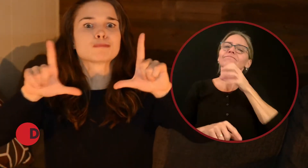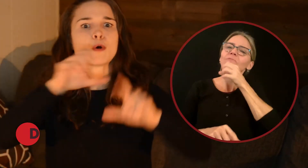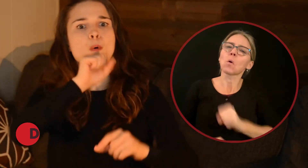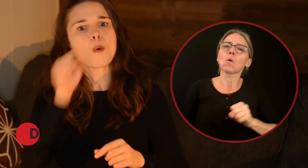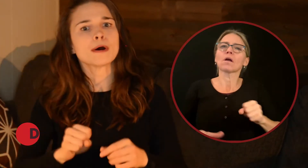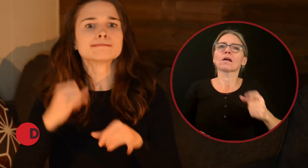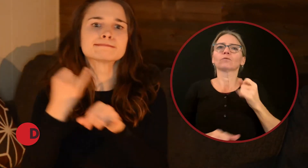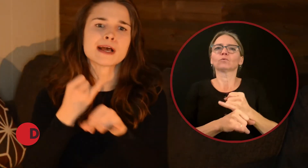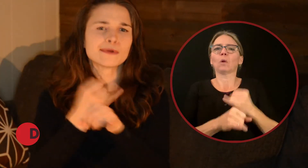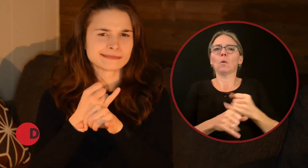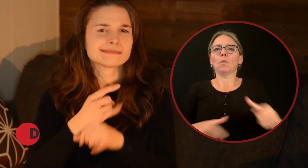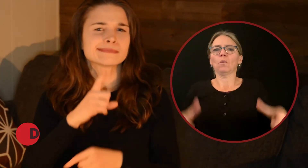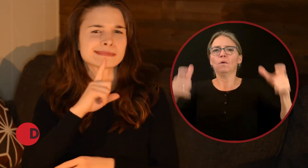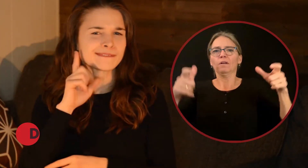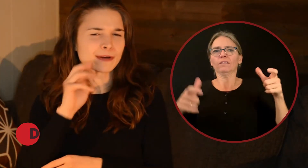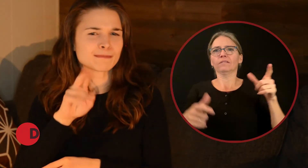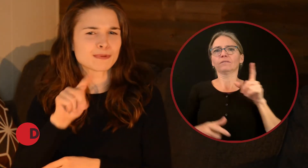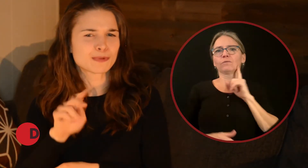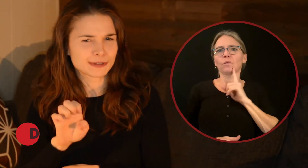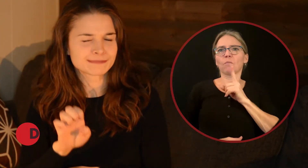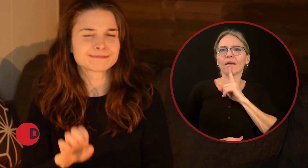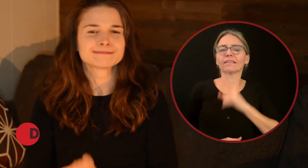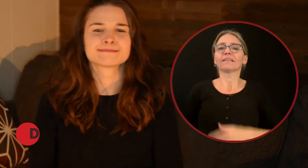at the old institution of the Deaf-Mute.